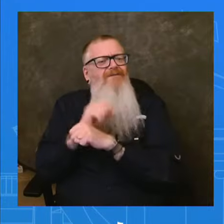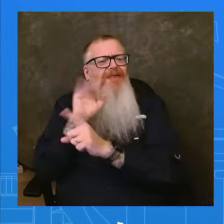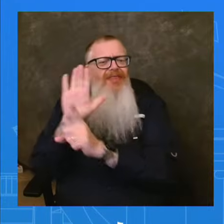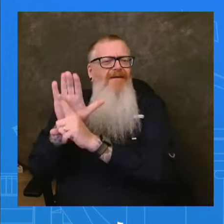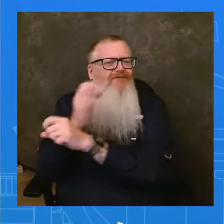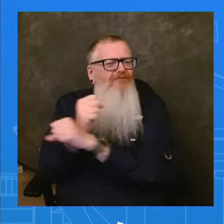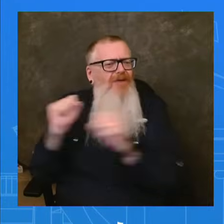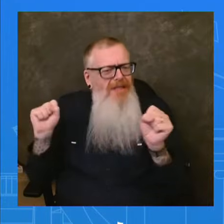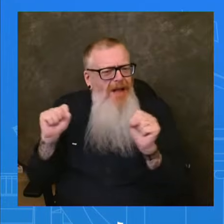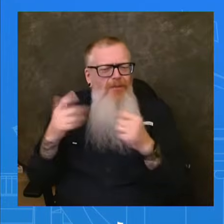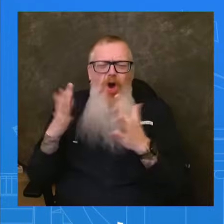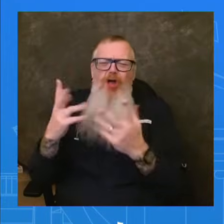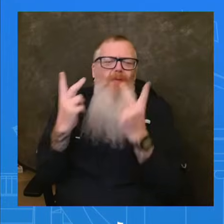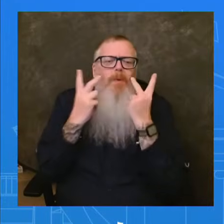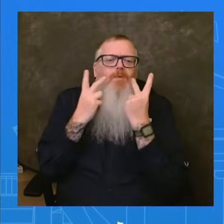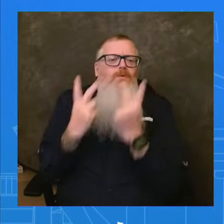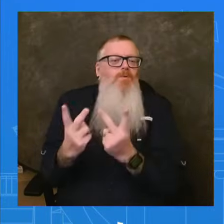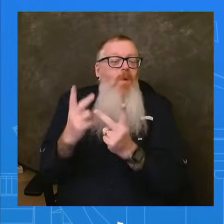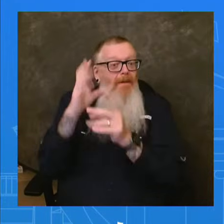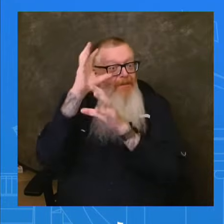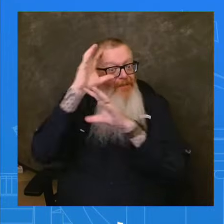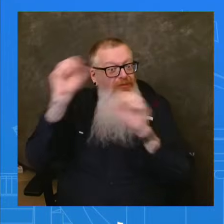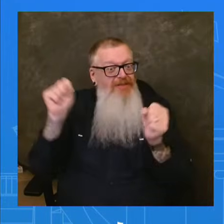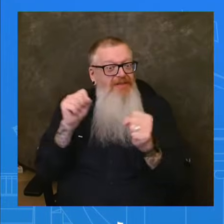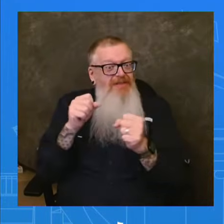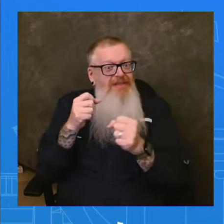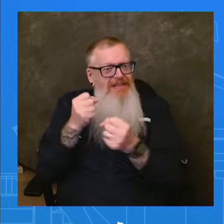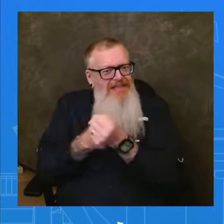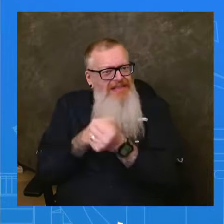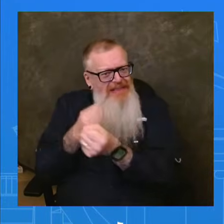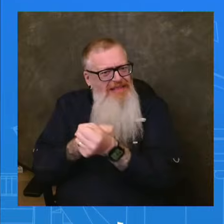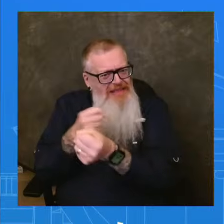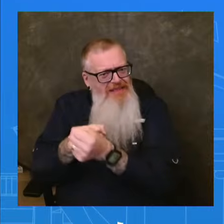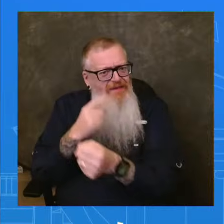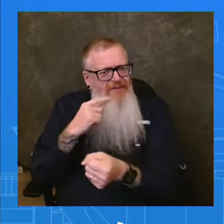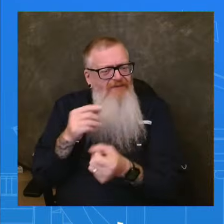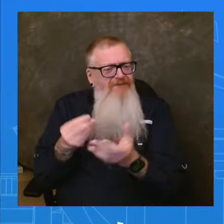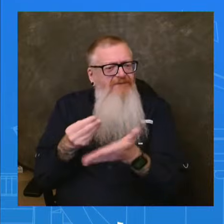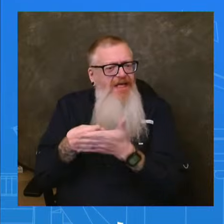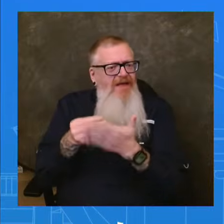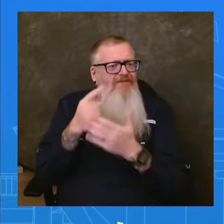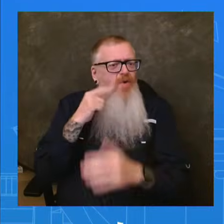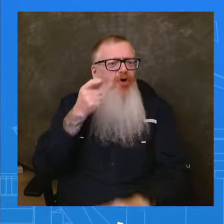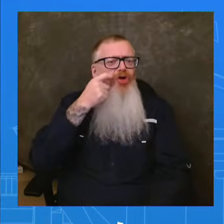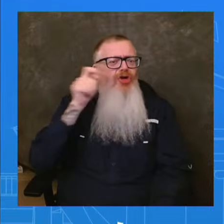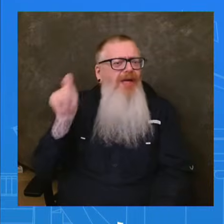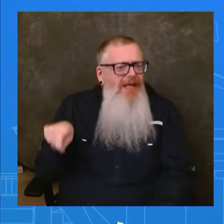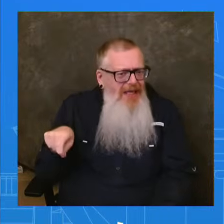So, yeah, if it is true, it is indeed concerning, because we're talking about our national security here. So, we wanted to be ver- --